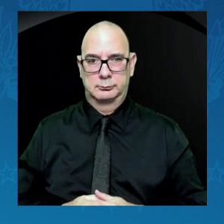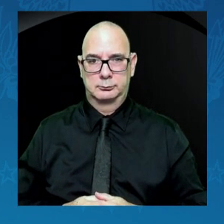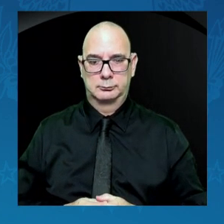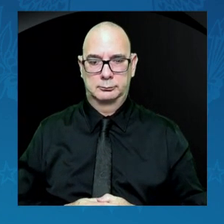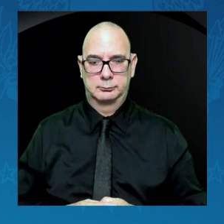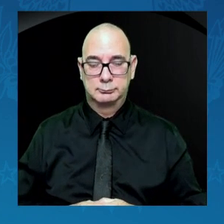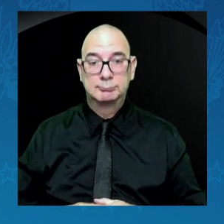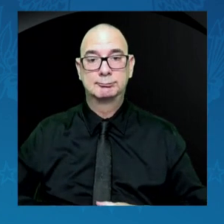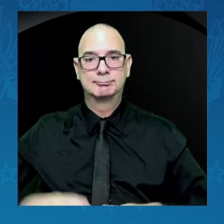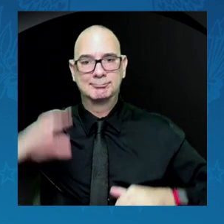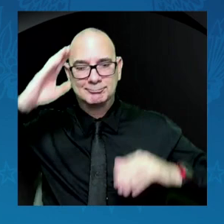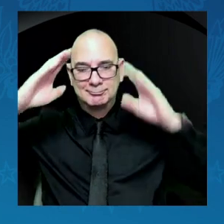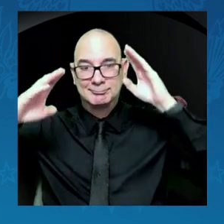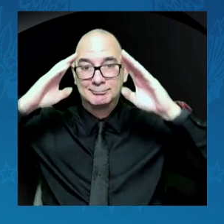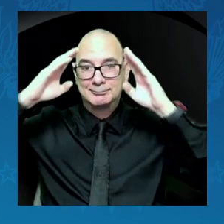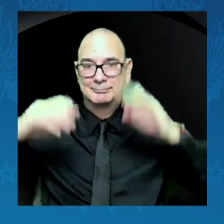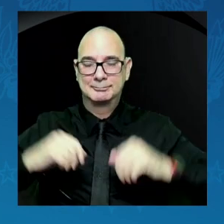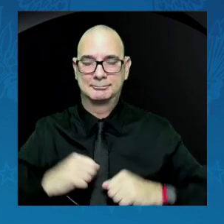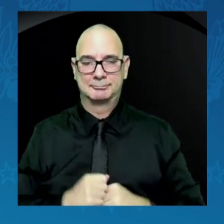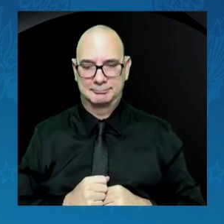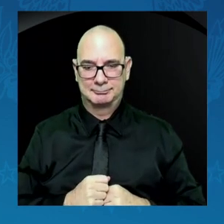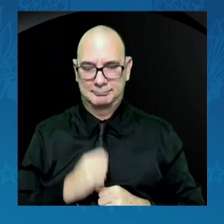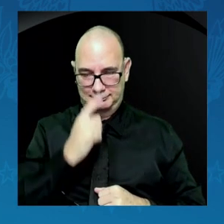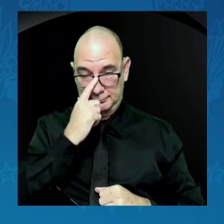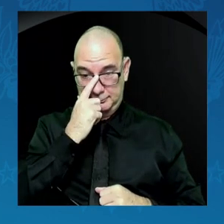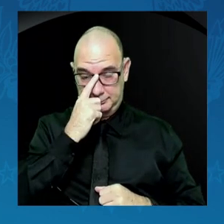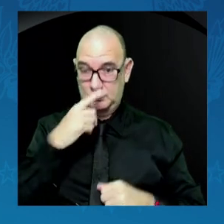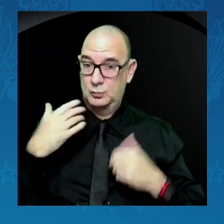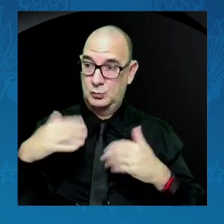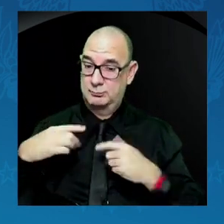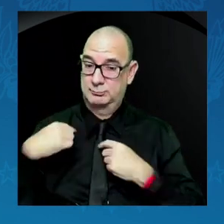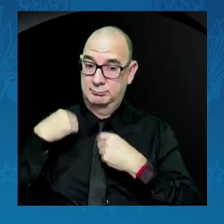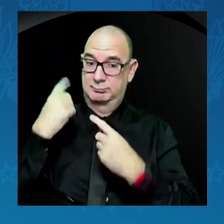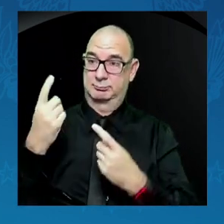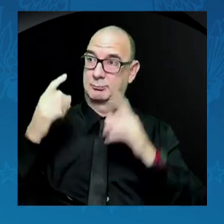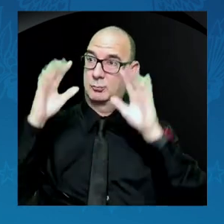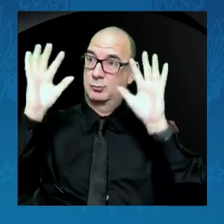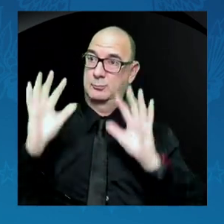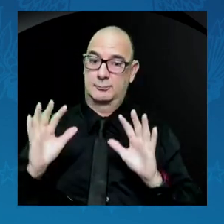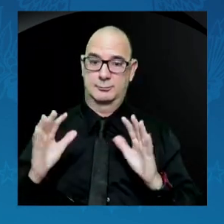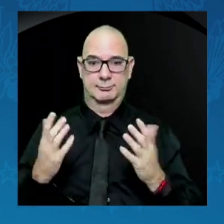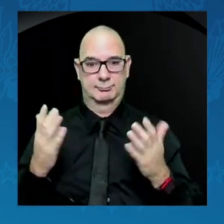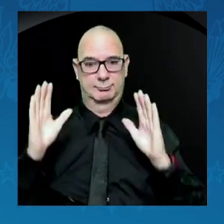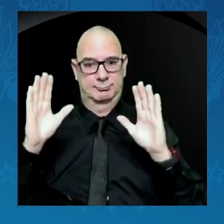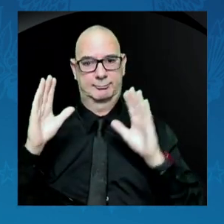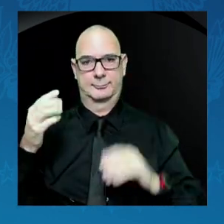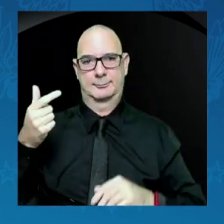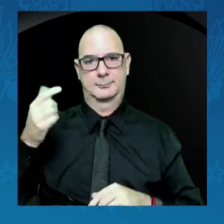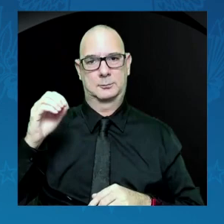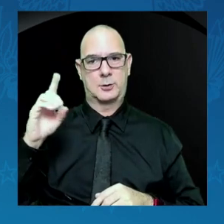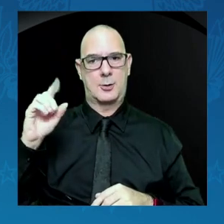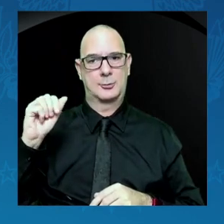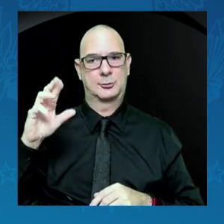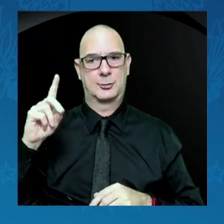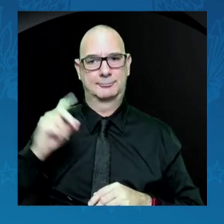Well, it's been a great day here at Goddard. Just terrific to have the Vice President here